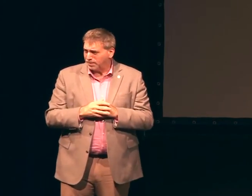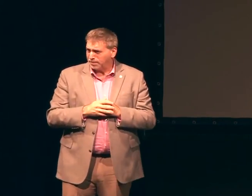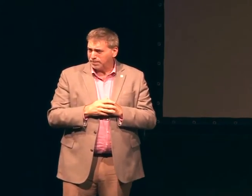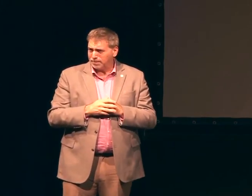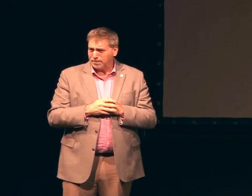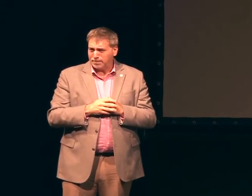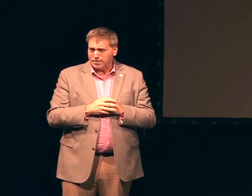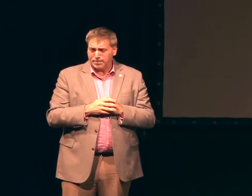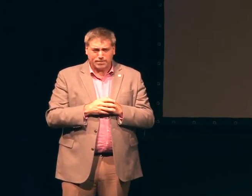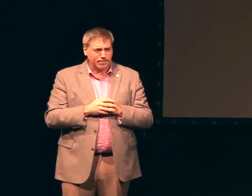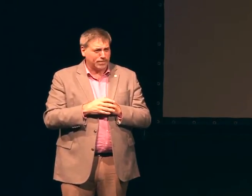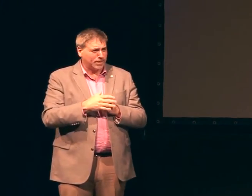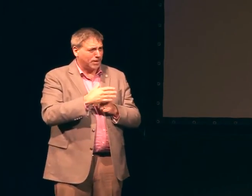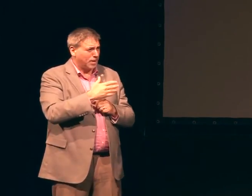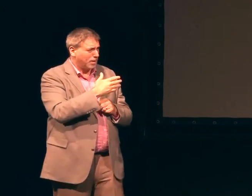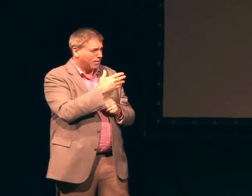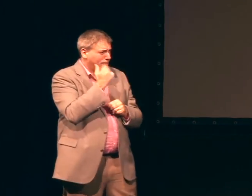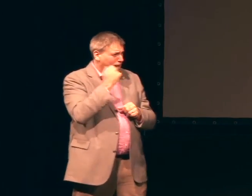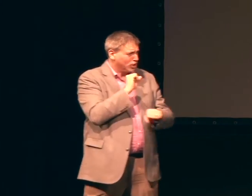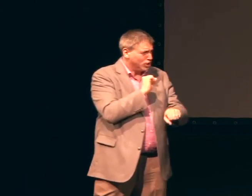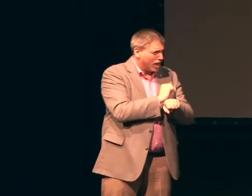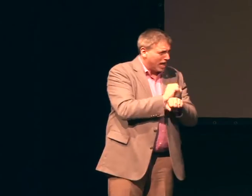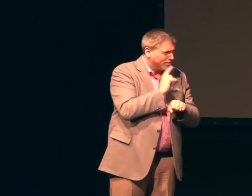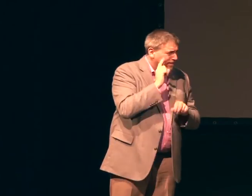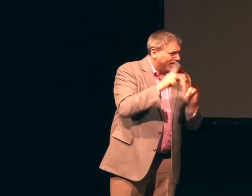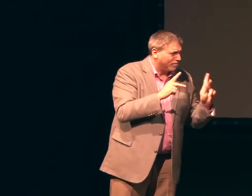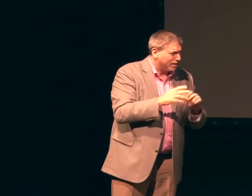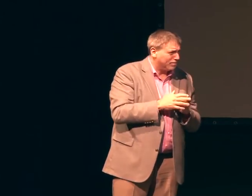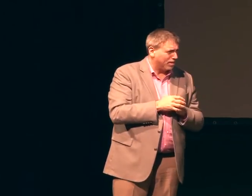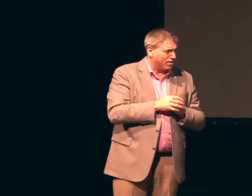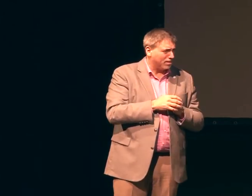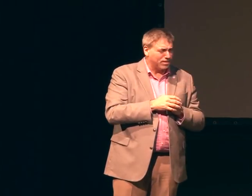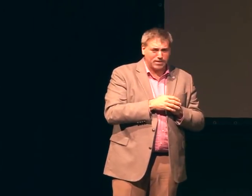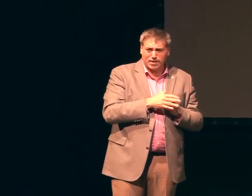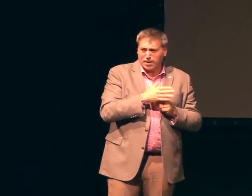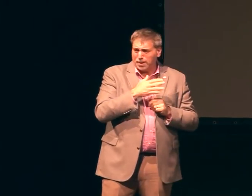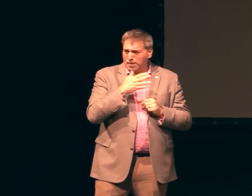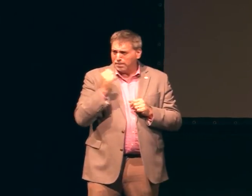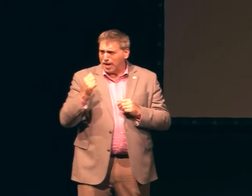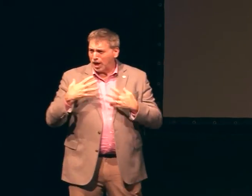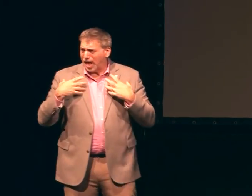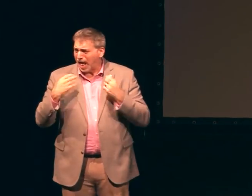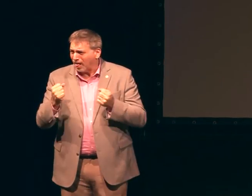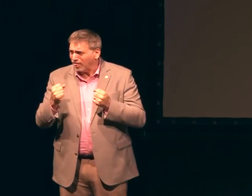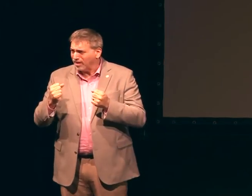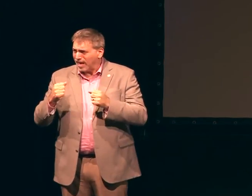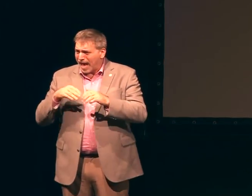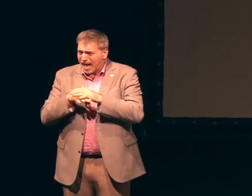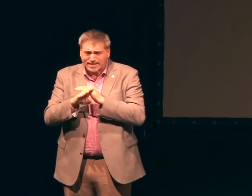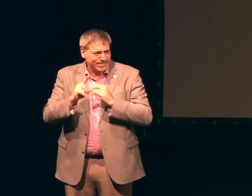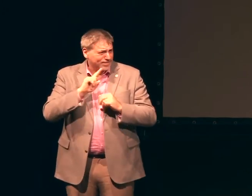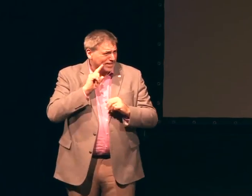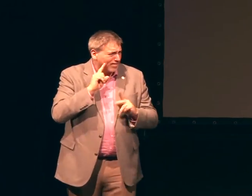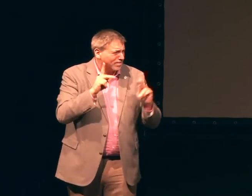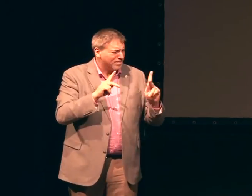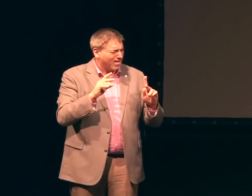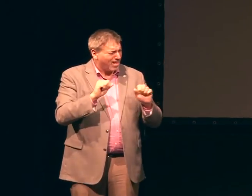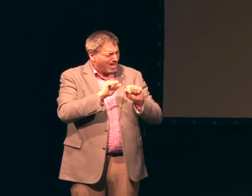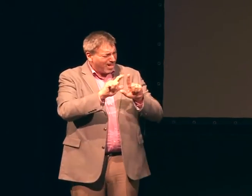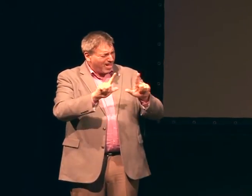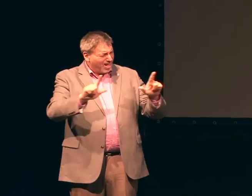in the school system. Better employment for Deaf people, better health care and access